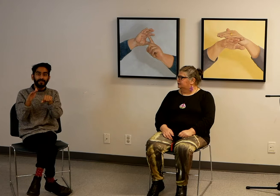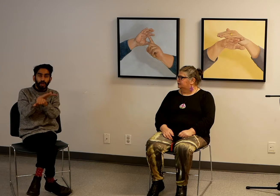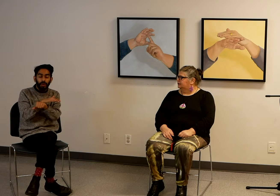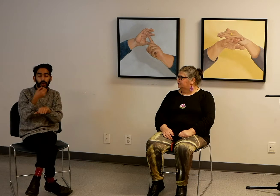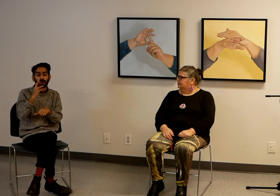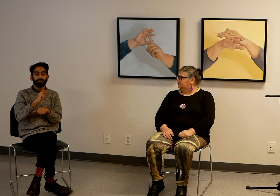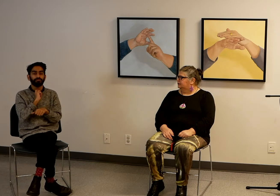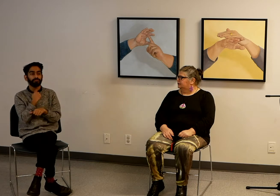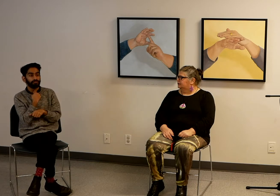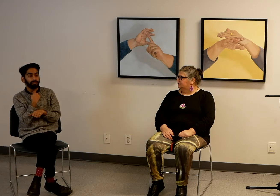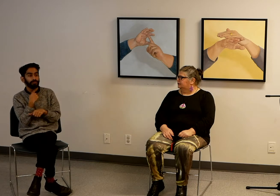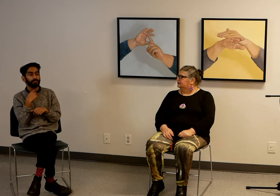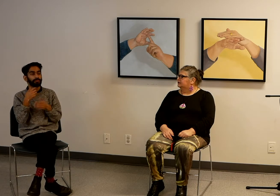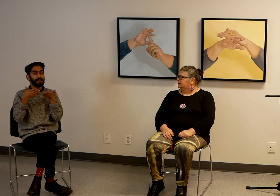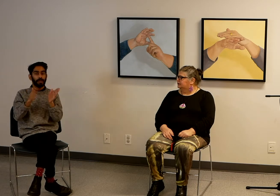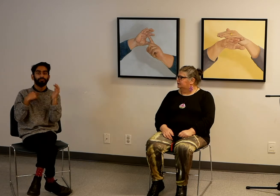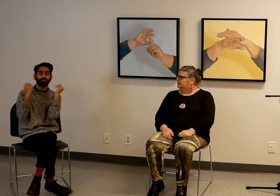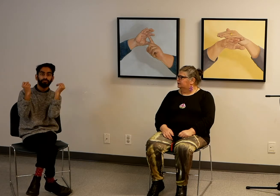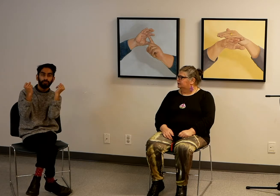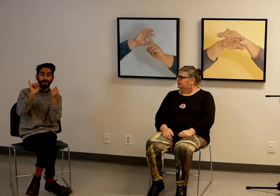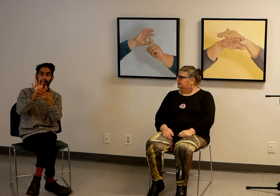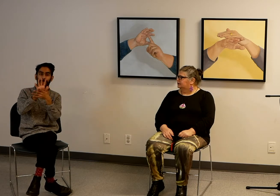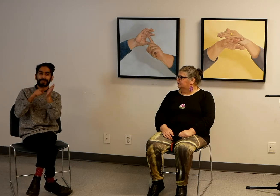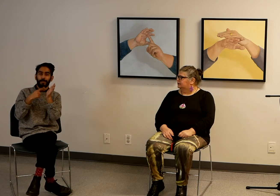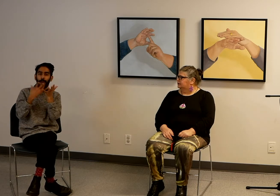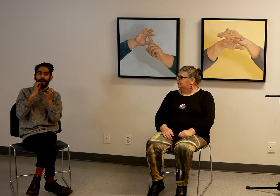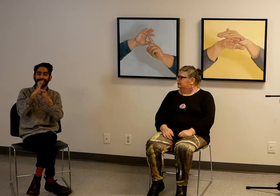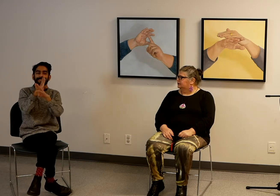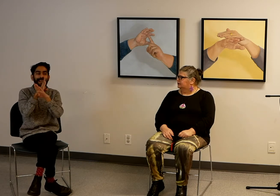For example, one, one film, there was a voiceover, so we were able to film